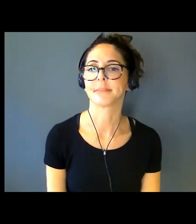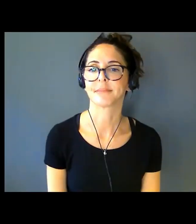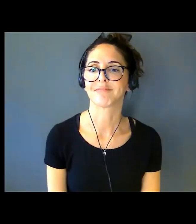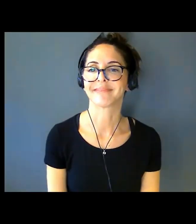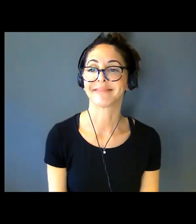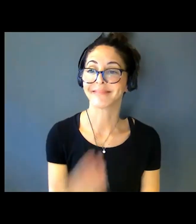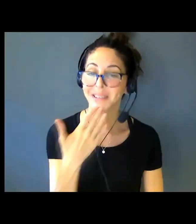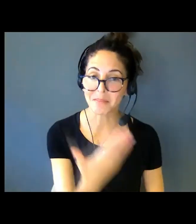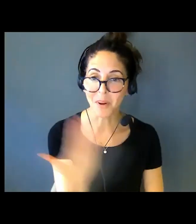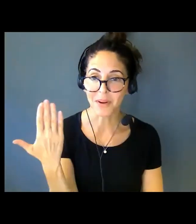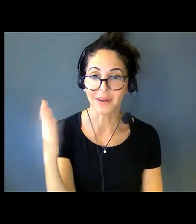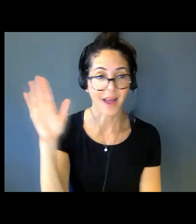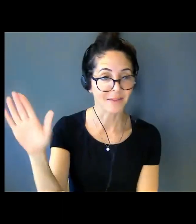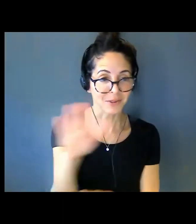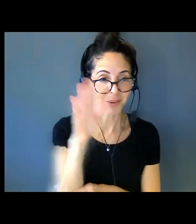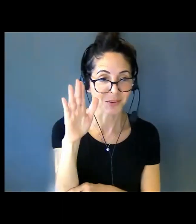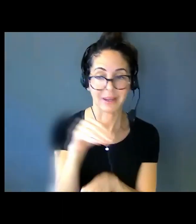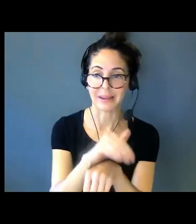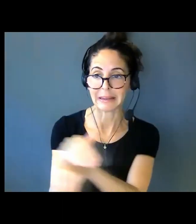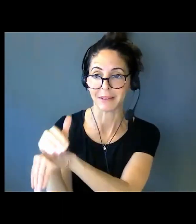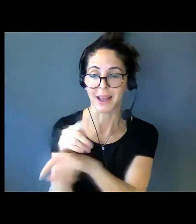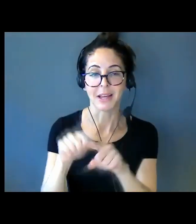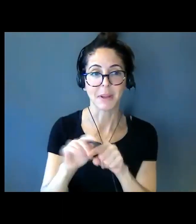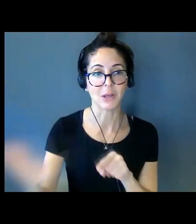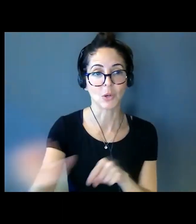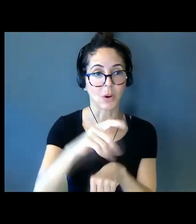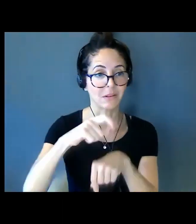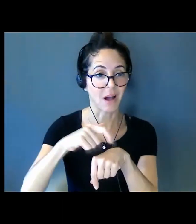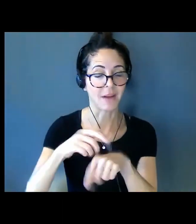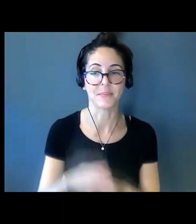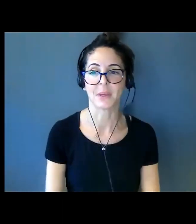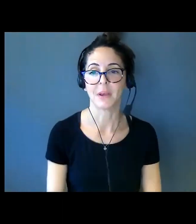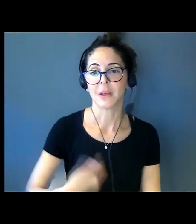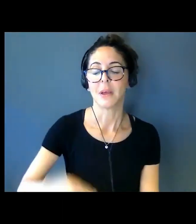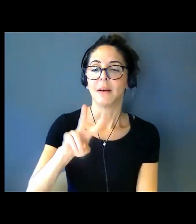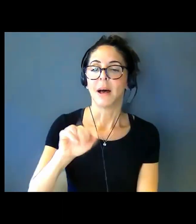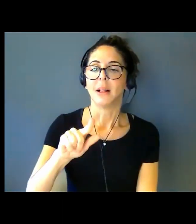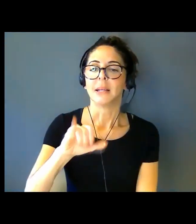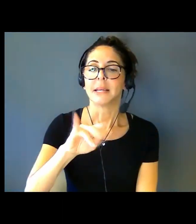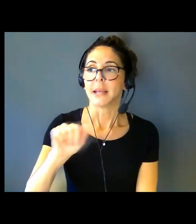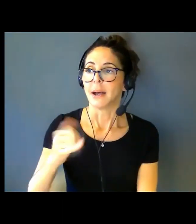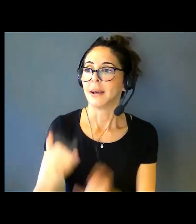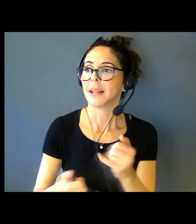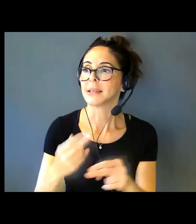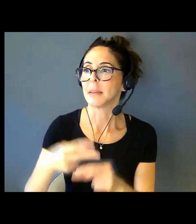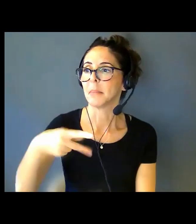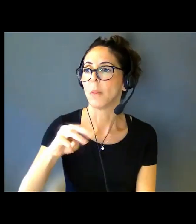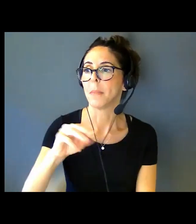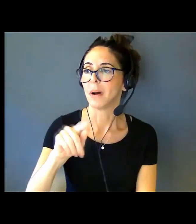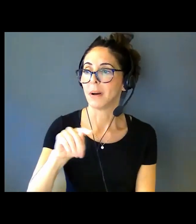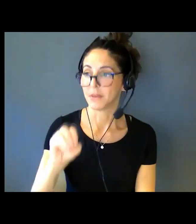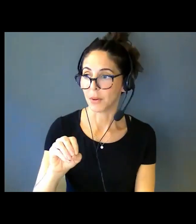evening everyone depending on your time zones. My name is Valentina Pomatto, and I am today wearing